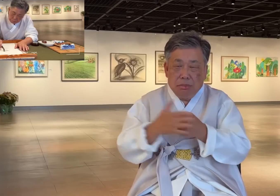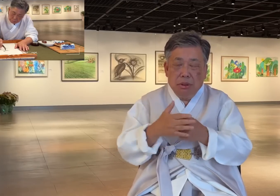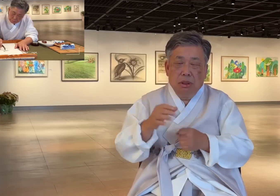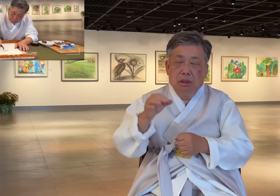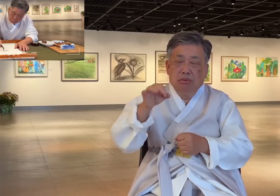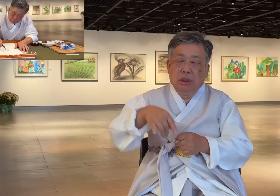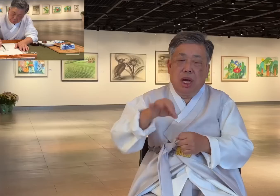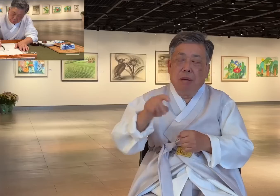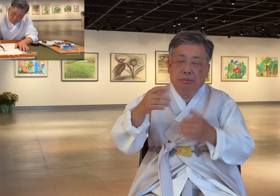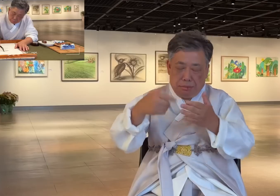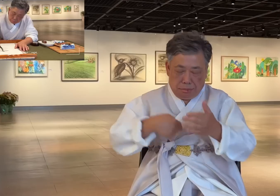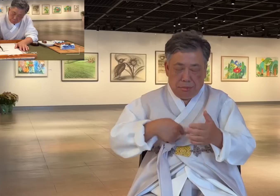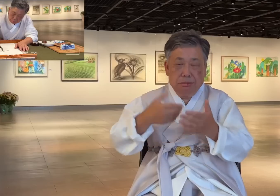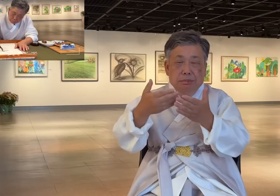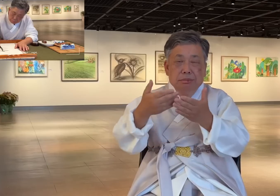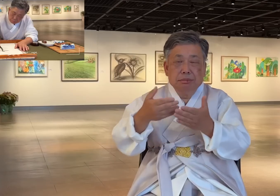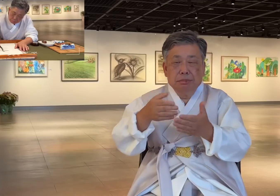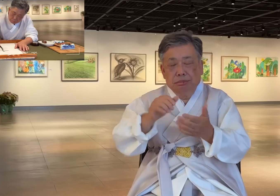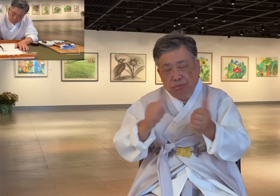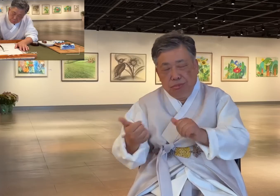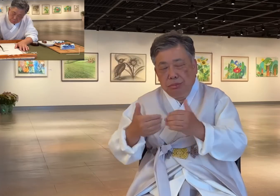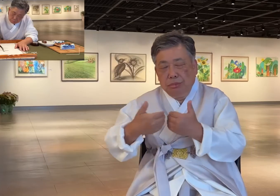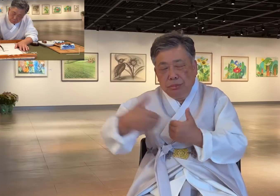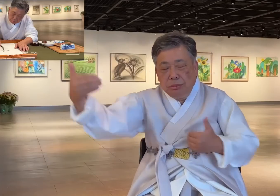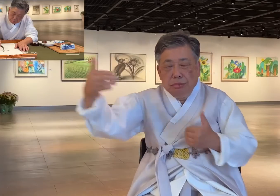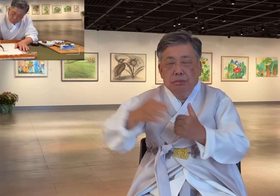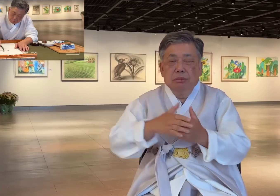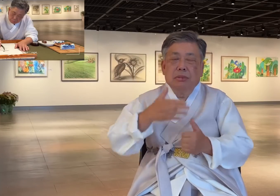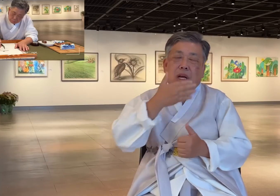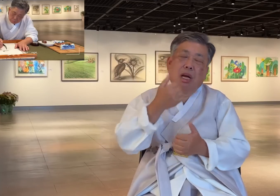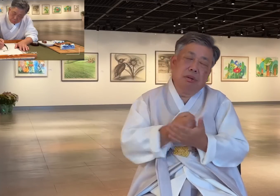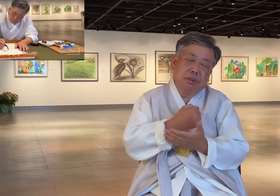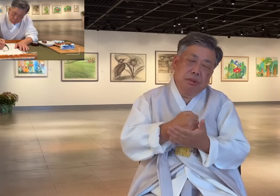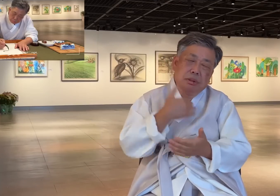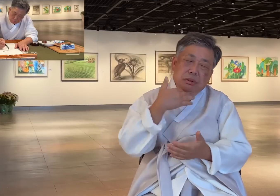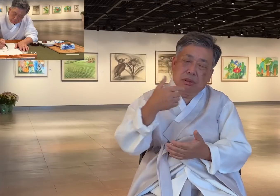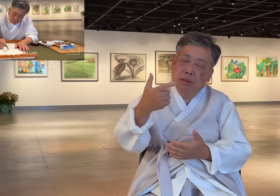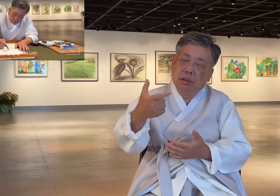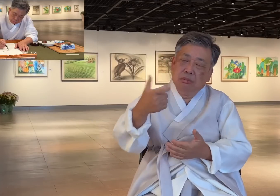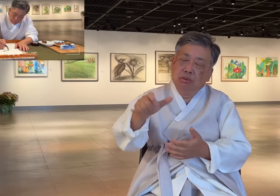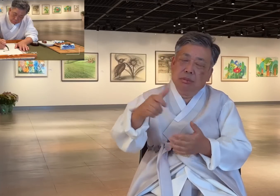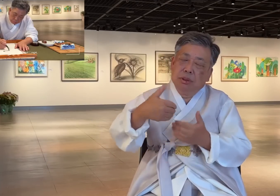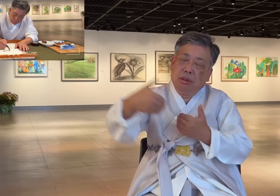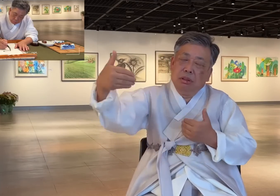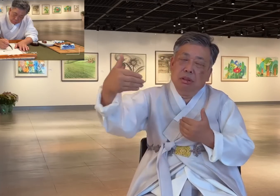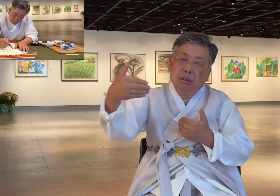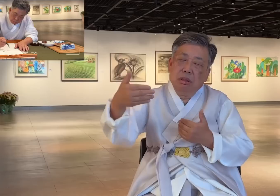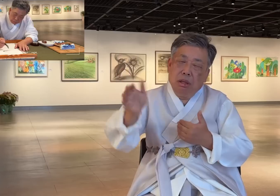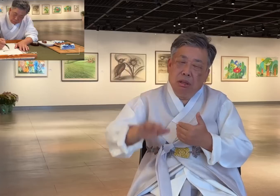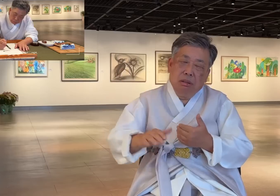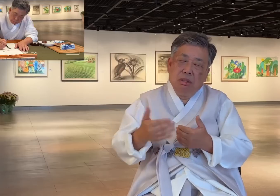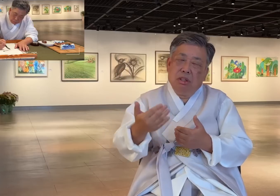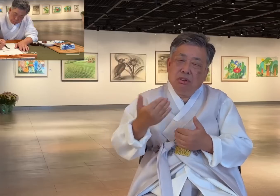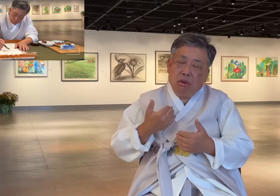after 4 years of teaching due to stomach cancer. It was so sad. The teacher passed away at the age of 65.